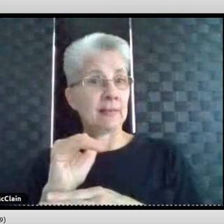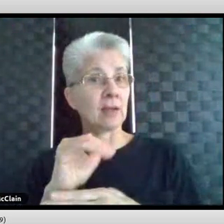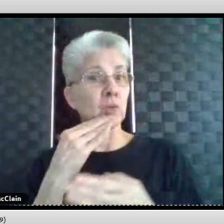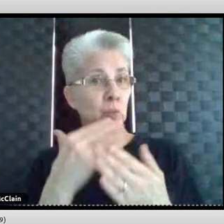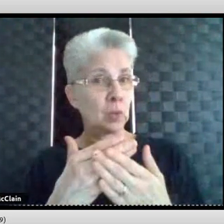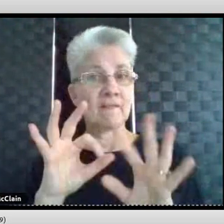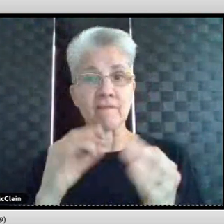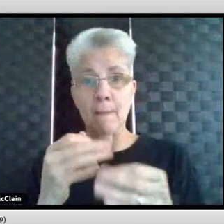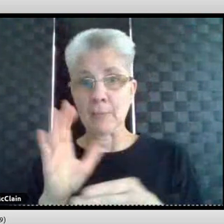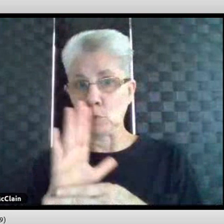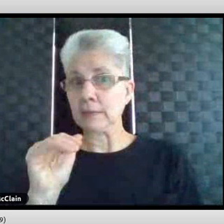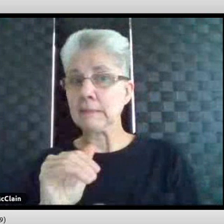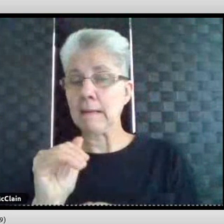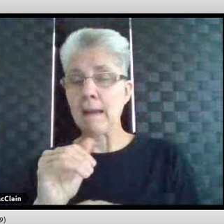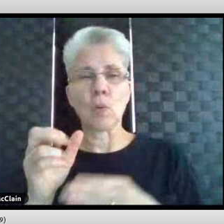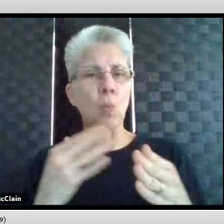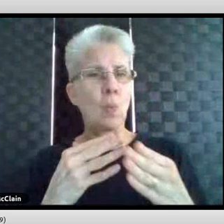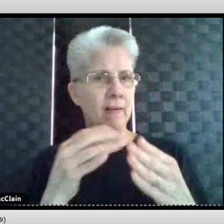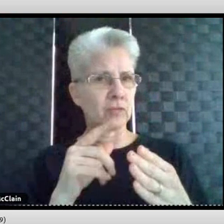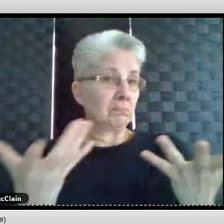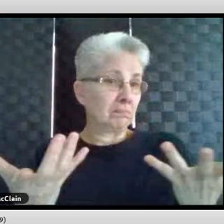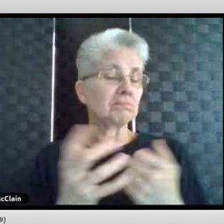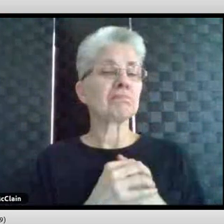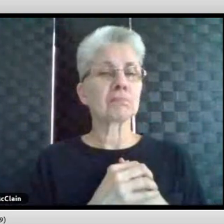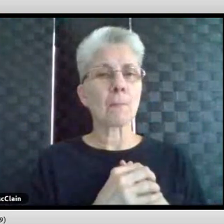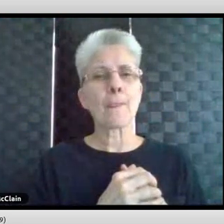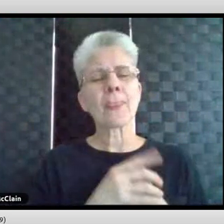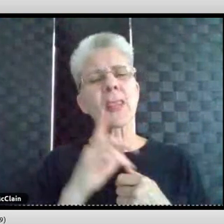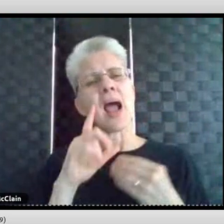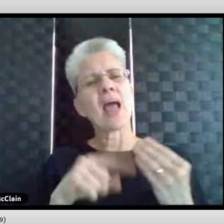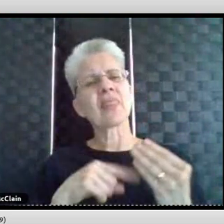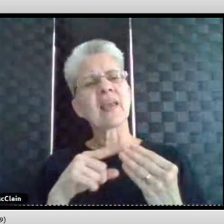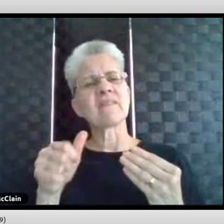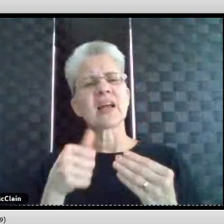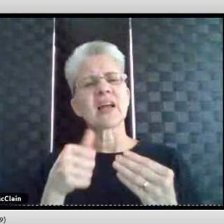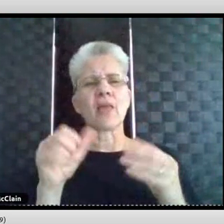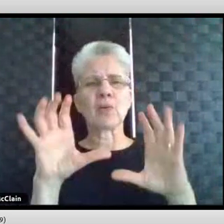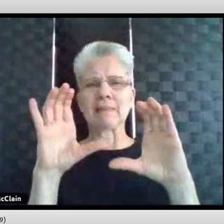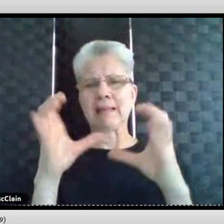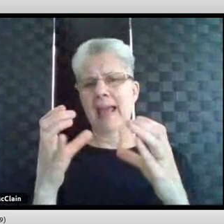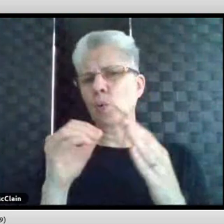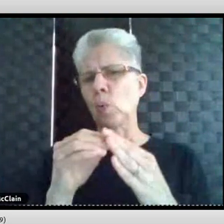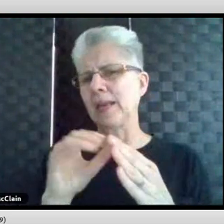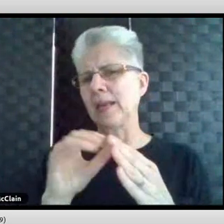Family movie nights or whatever it might be. When I think of another category in your tail,